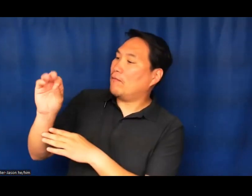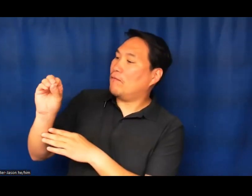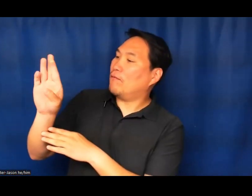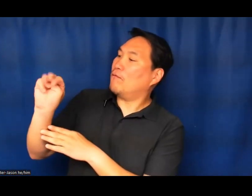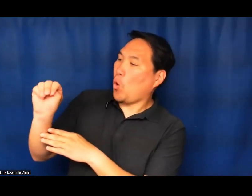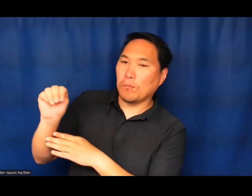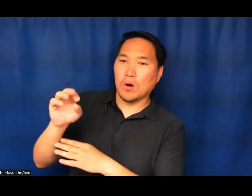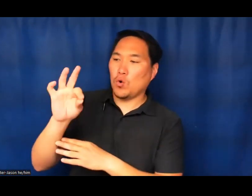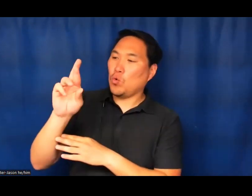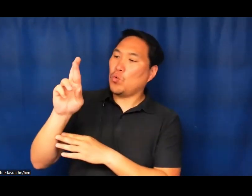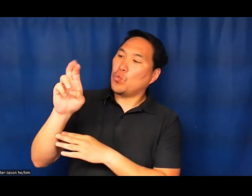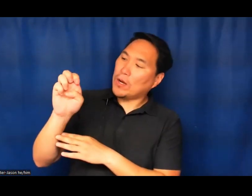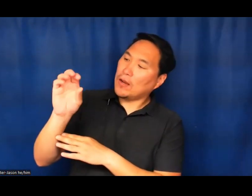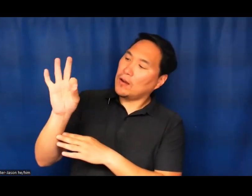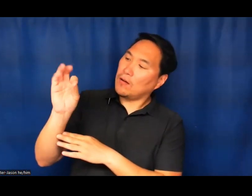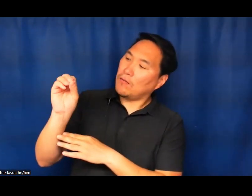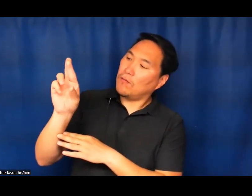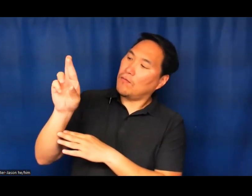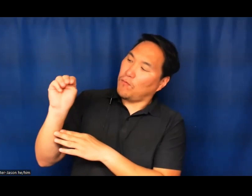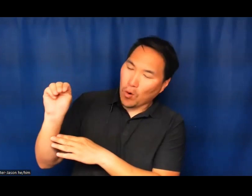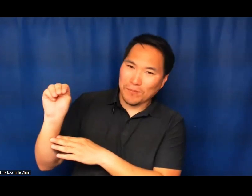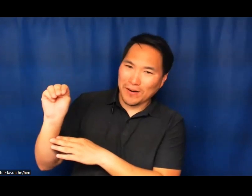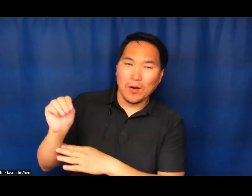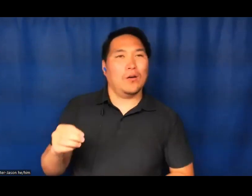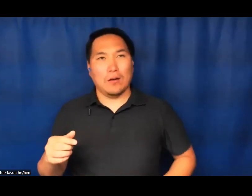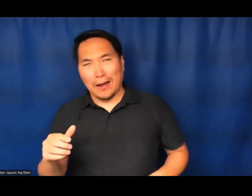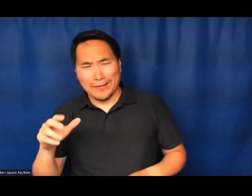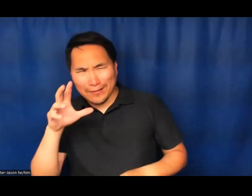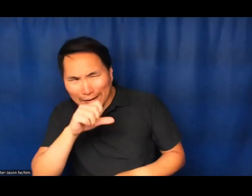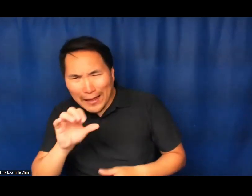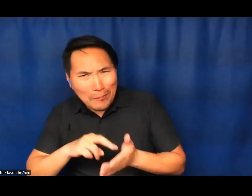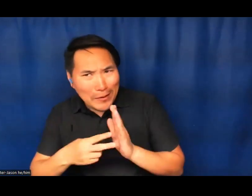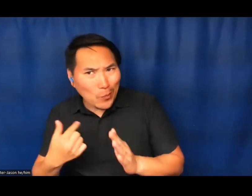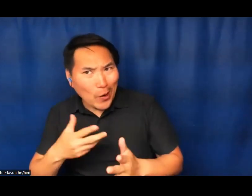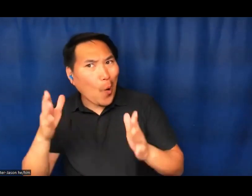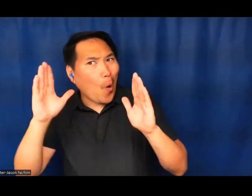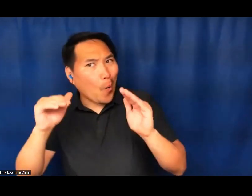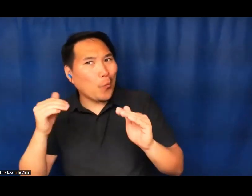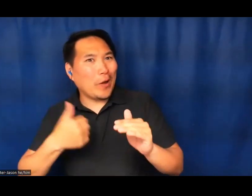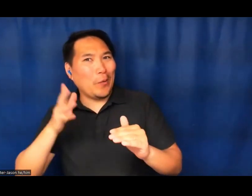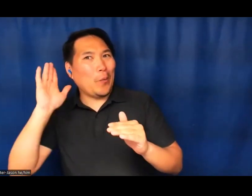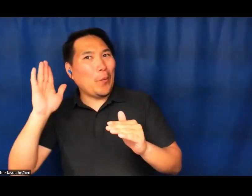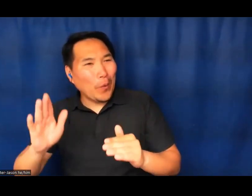I guess maybe that suggests that's what we're all hoping for as this Supreme Court.